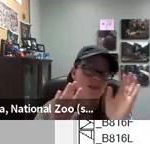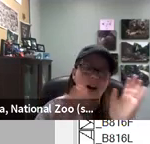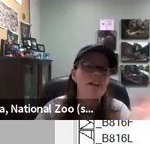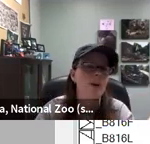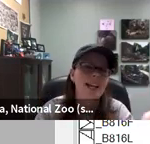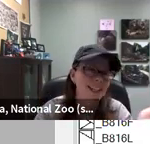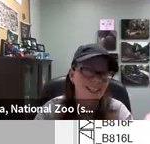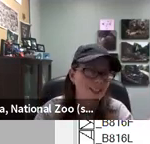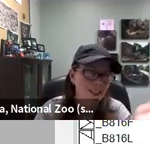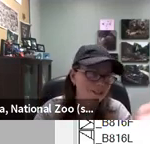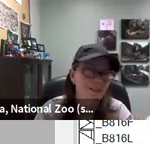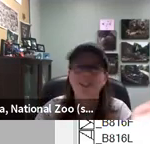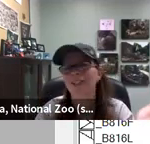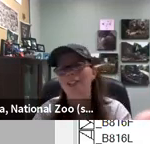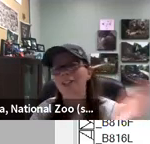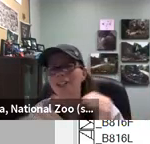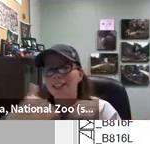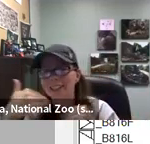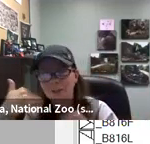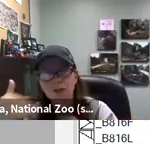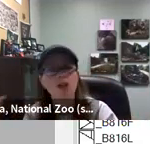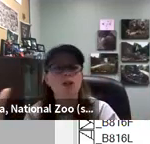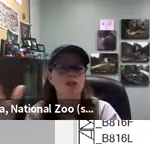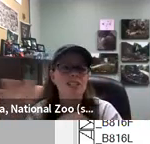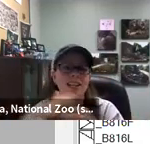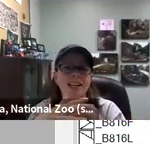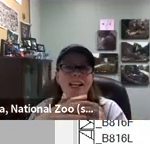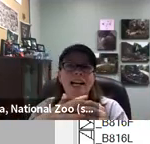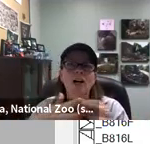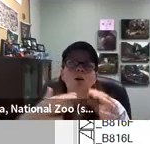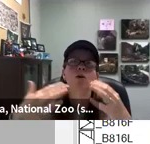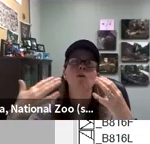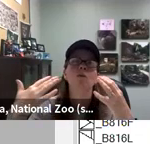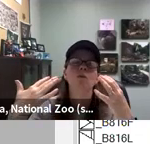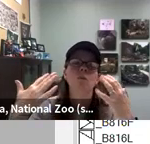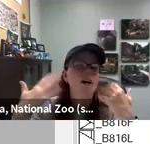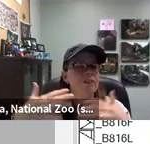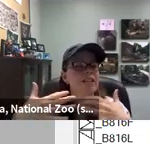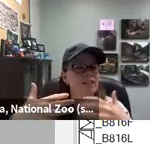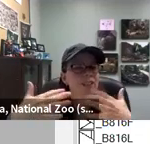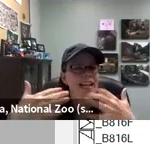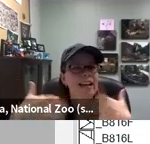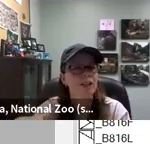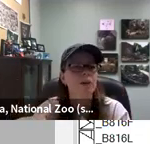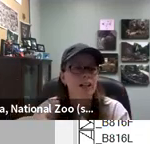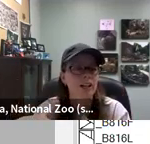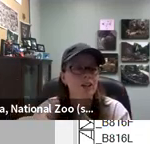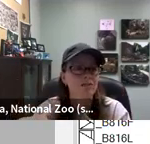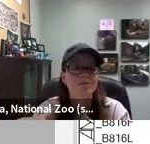driveways in your front yard and the roads,